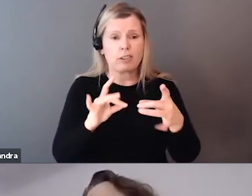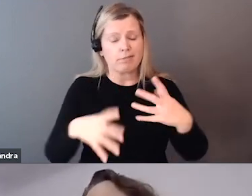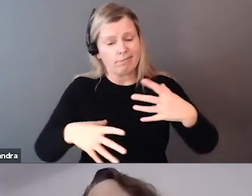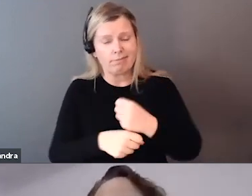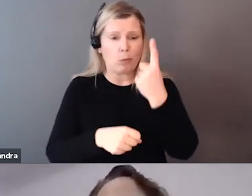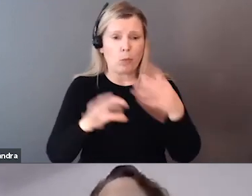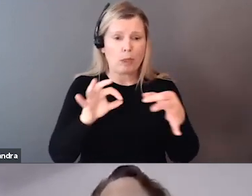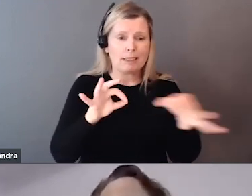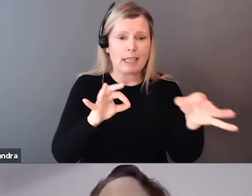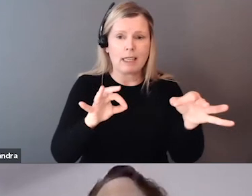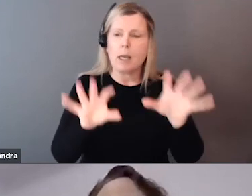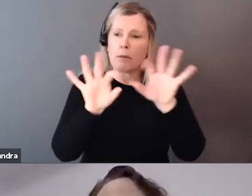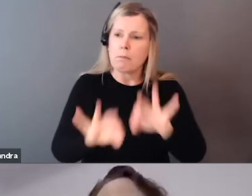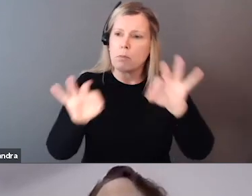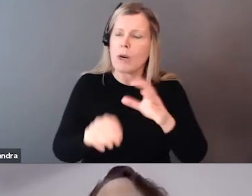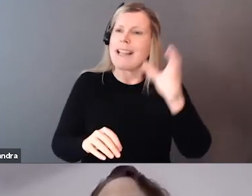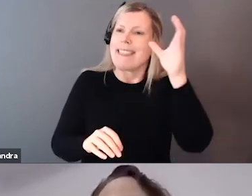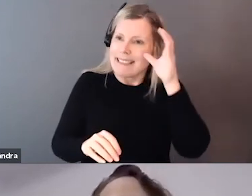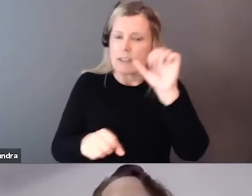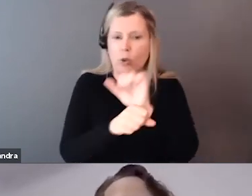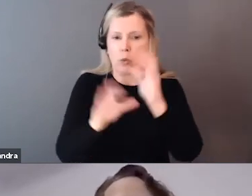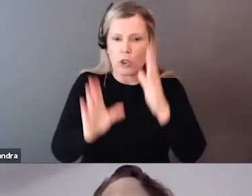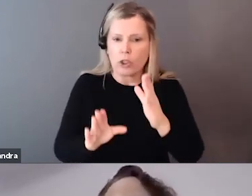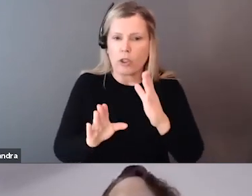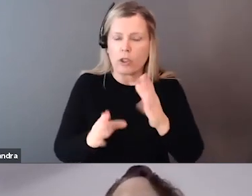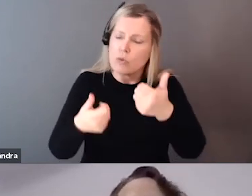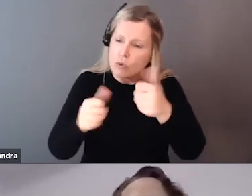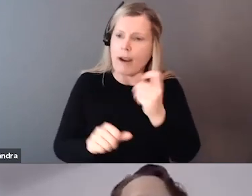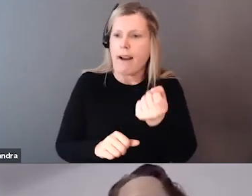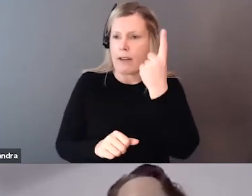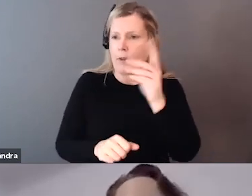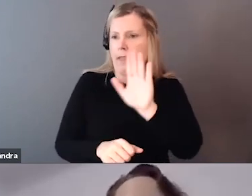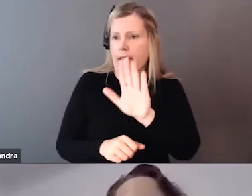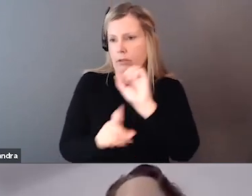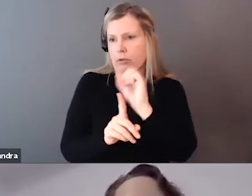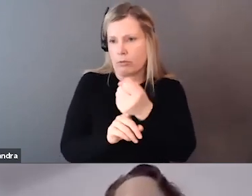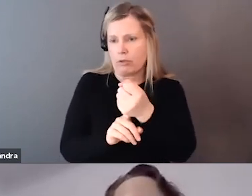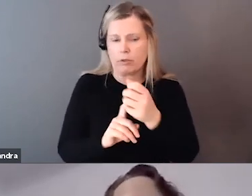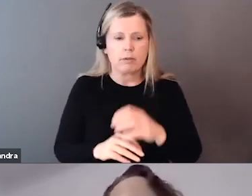to the worker and understand the context. And we have a digital version of the guide for